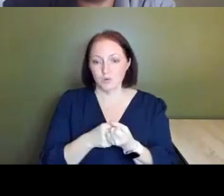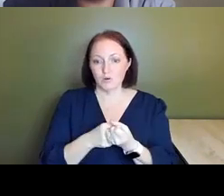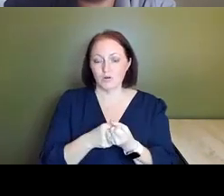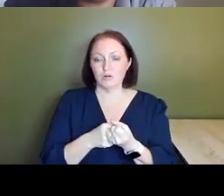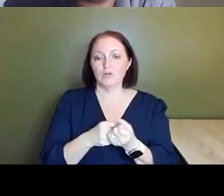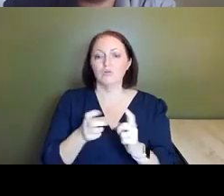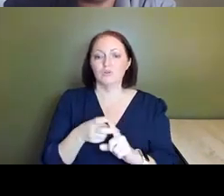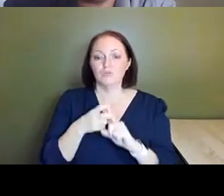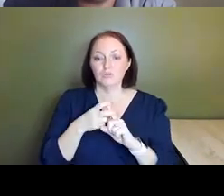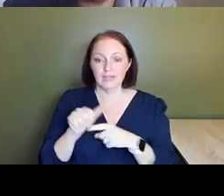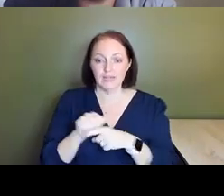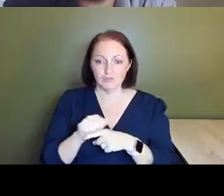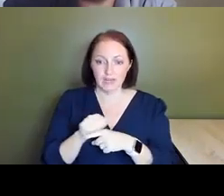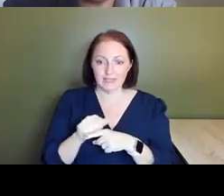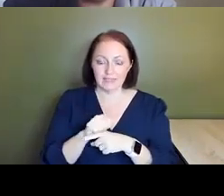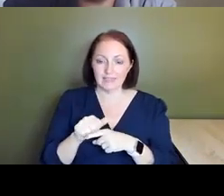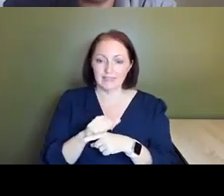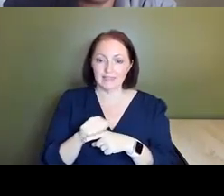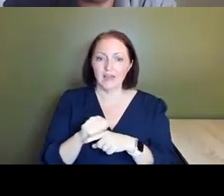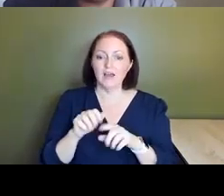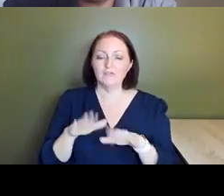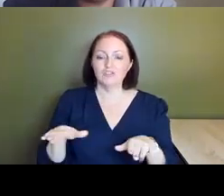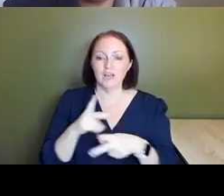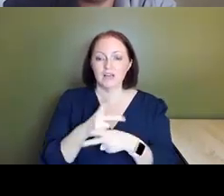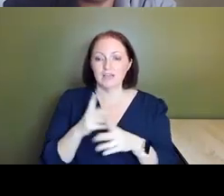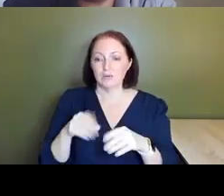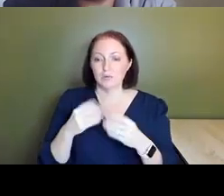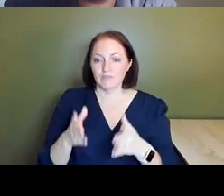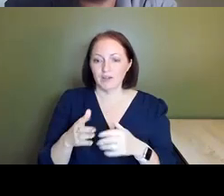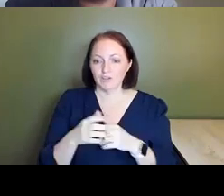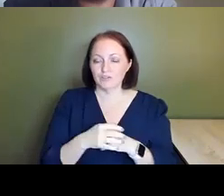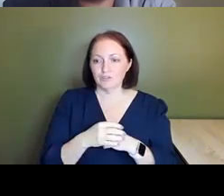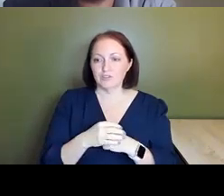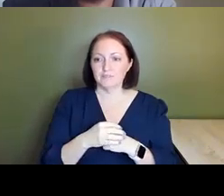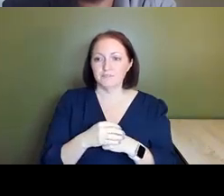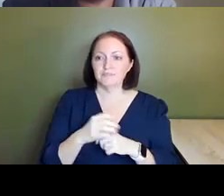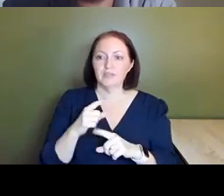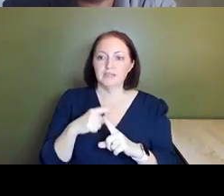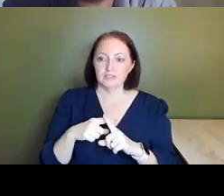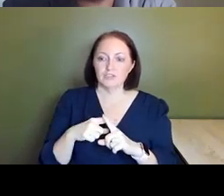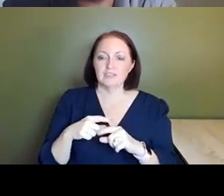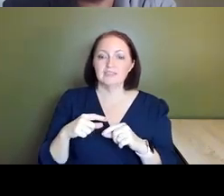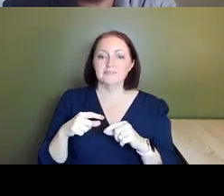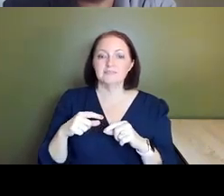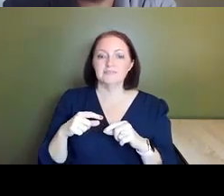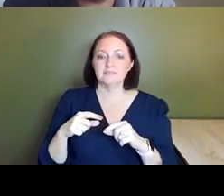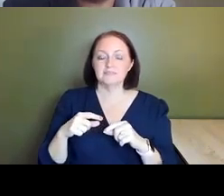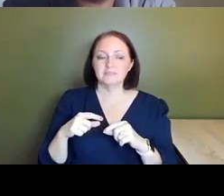and training of the child care providers. Additionally they are also mandated to collect